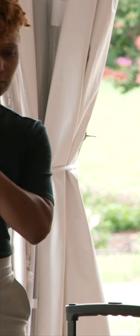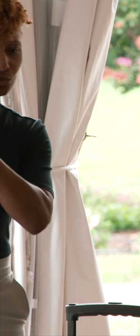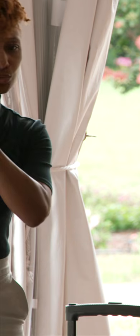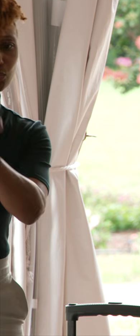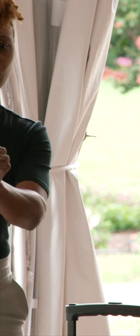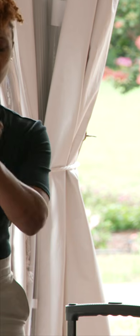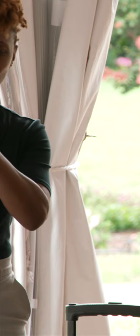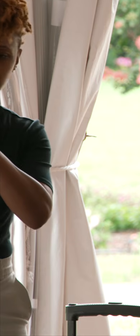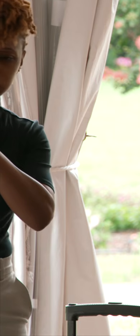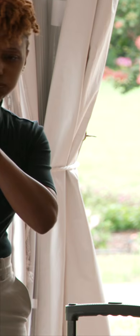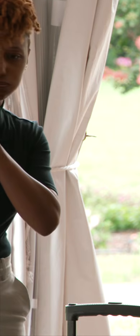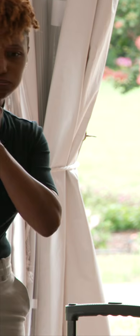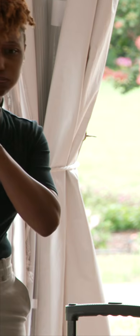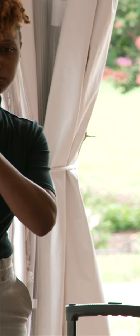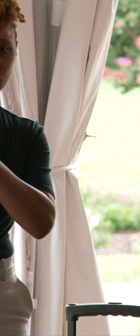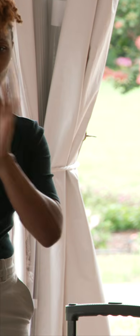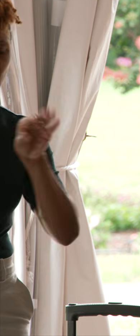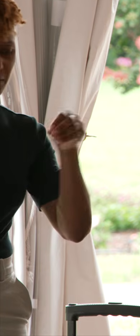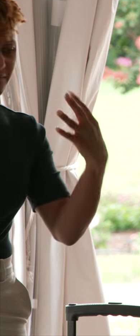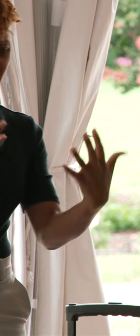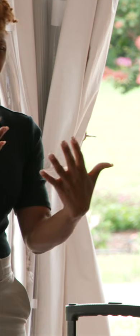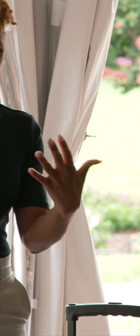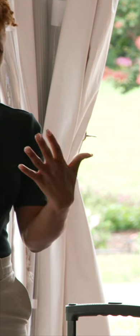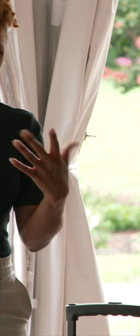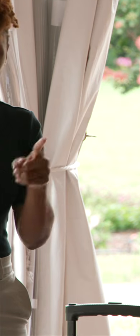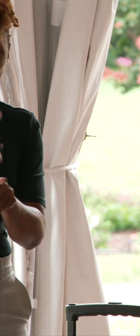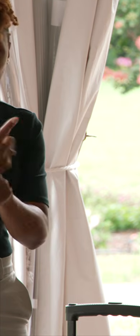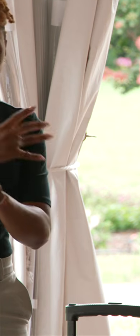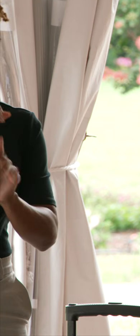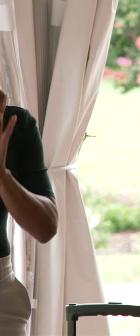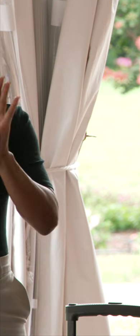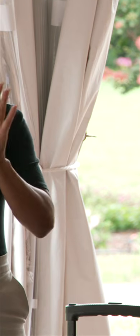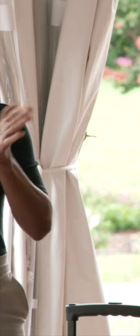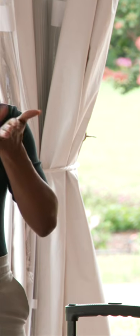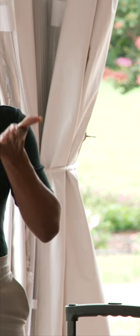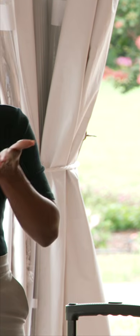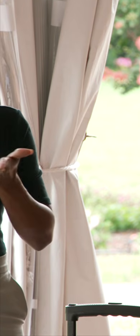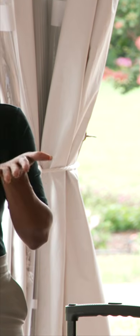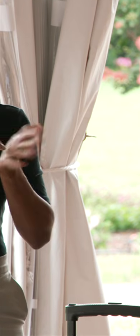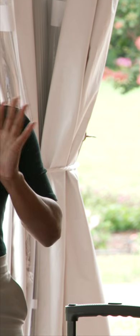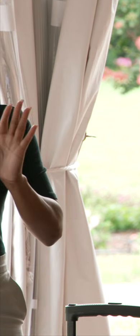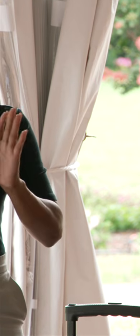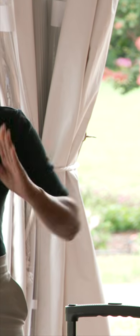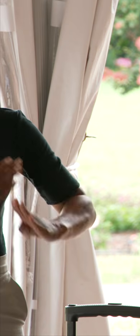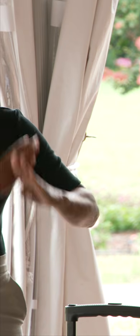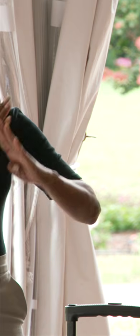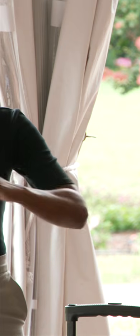commitment to conducting ethical research and protecting human research participants with a